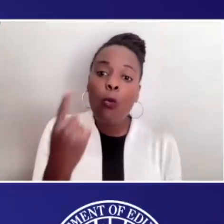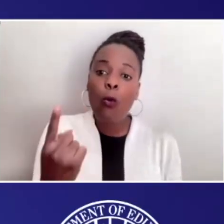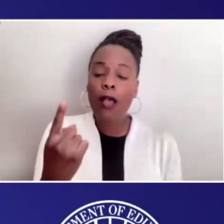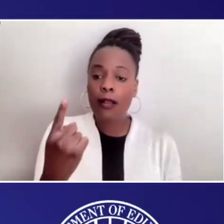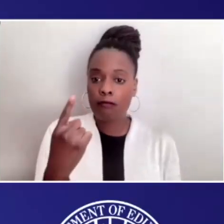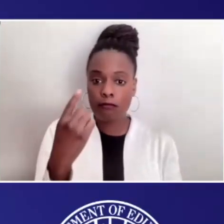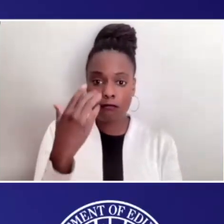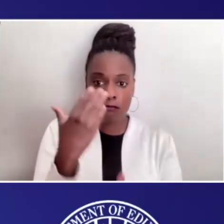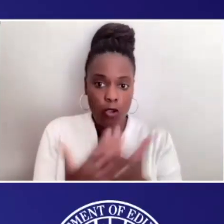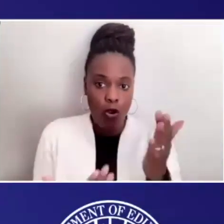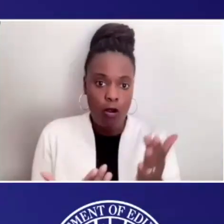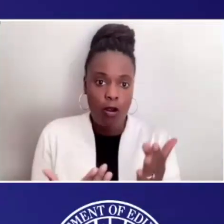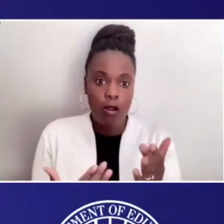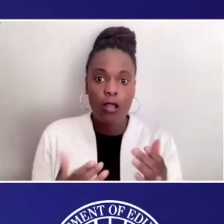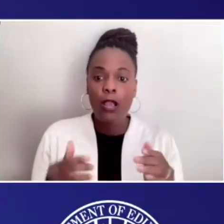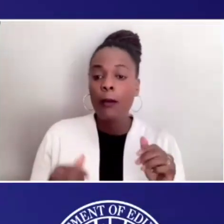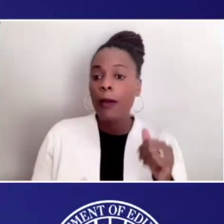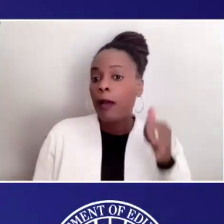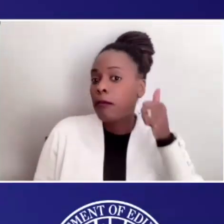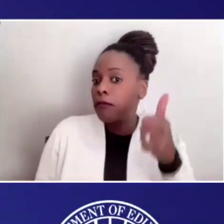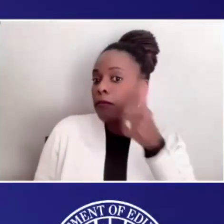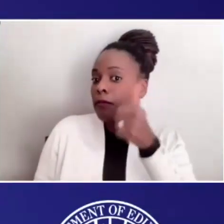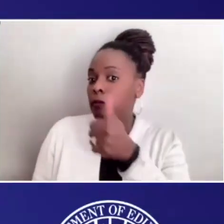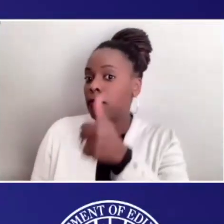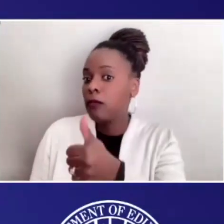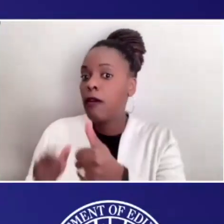but thumbs up on the total overall consensus?